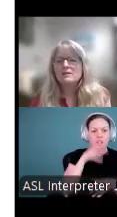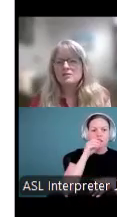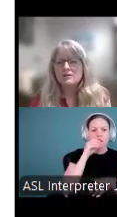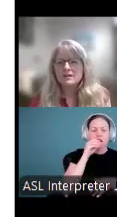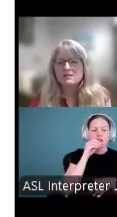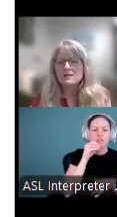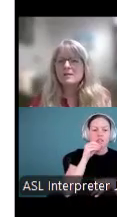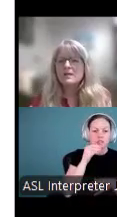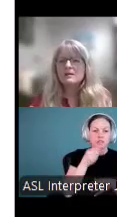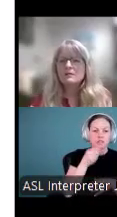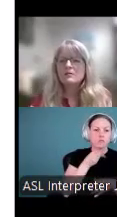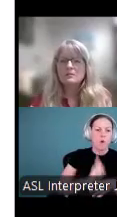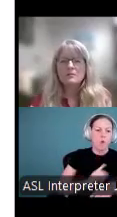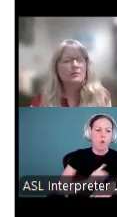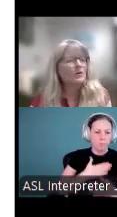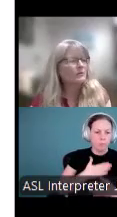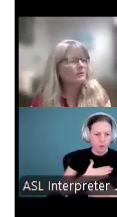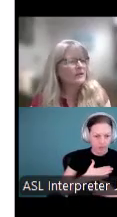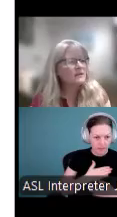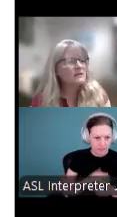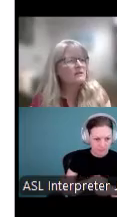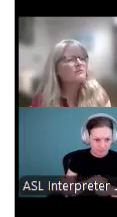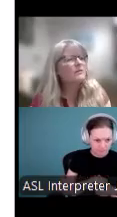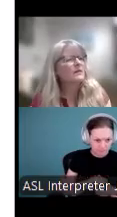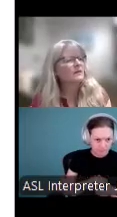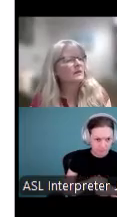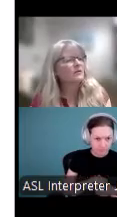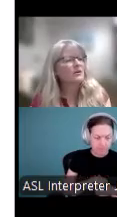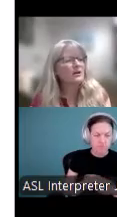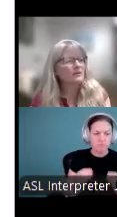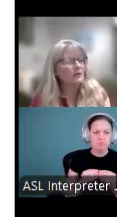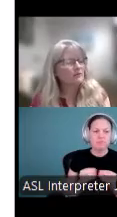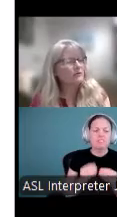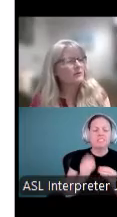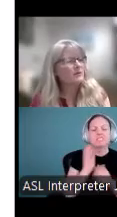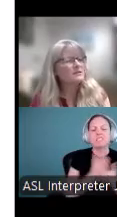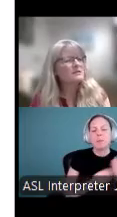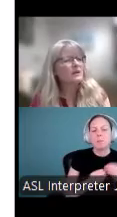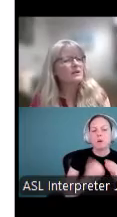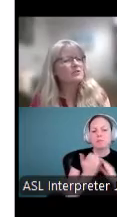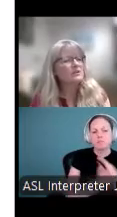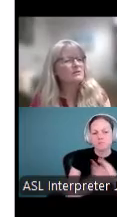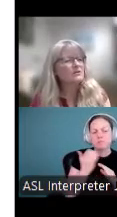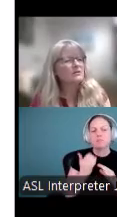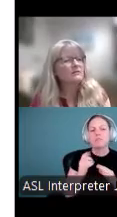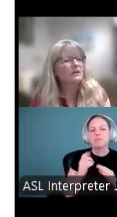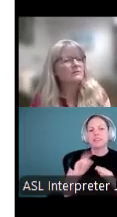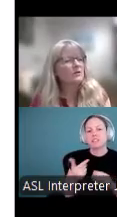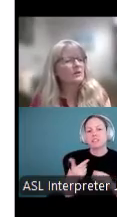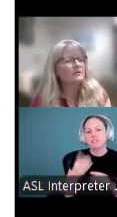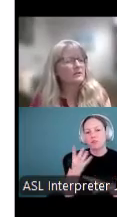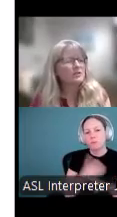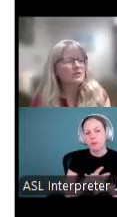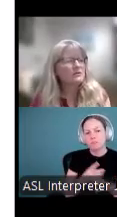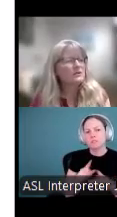Initially, it's going to be more reflexive, but then later on, around four months of age, they start to develop more volitional